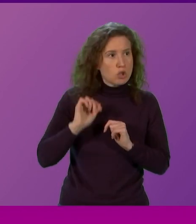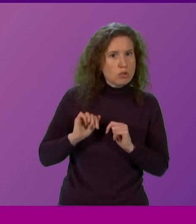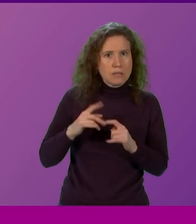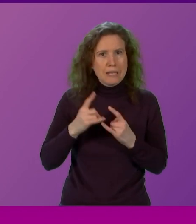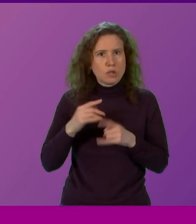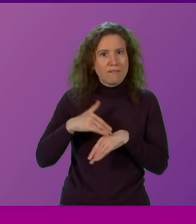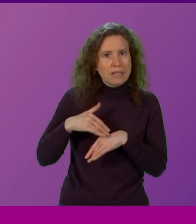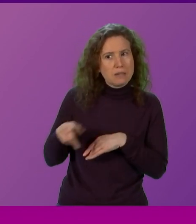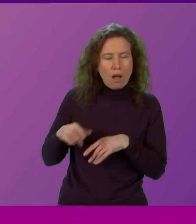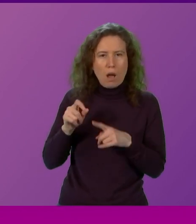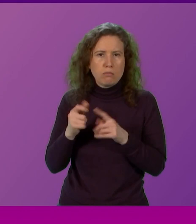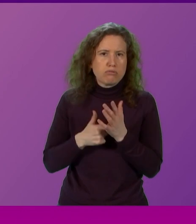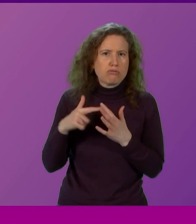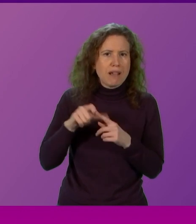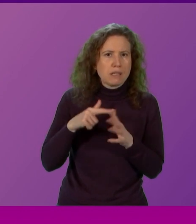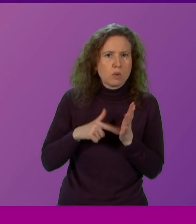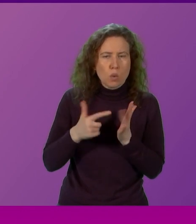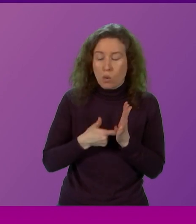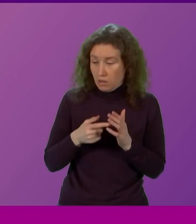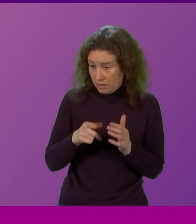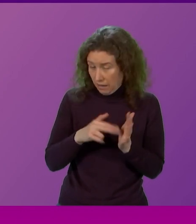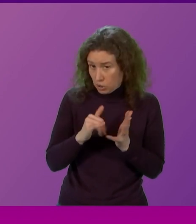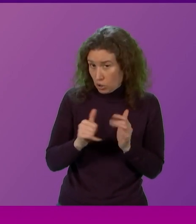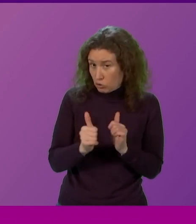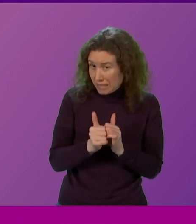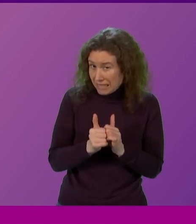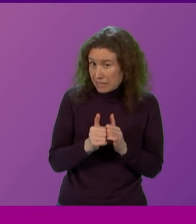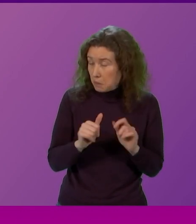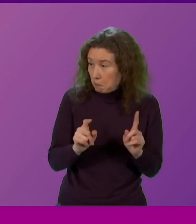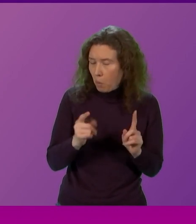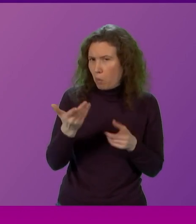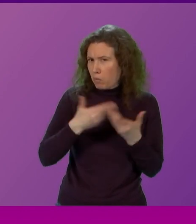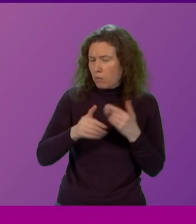Does Nicola Sturgeon agree that that is wrong, and will she outline what her Government intends